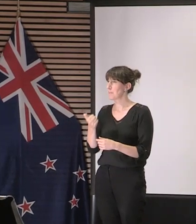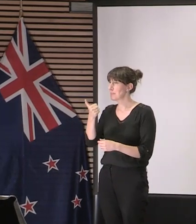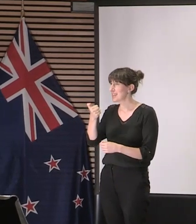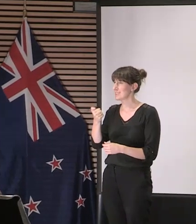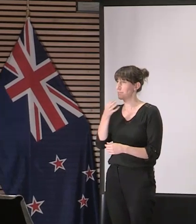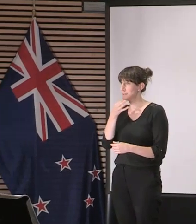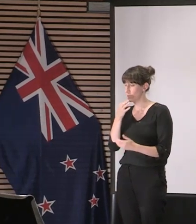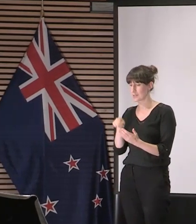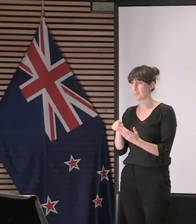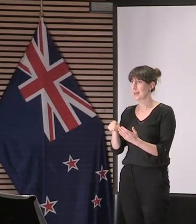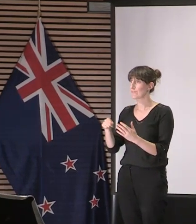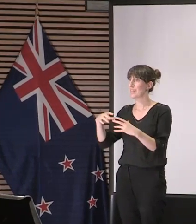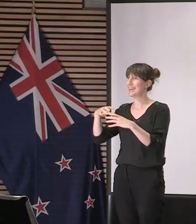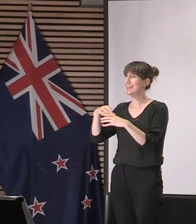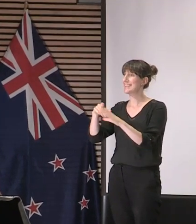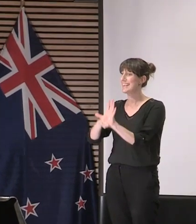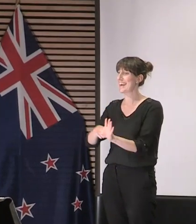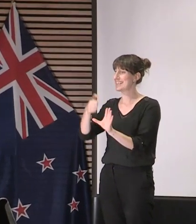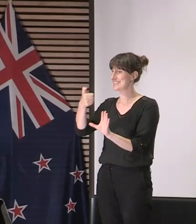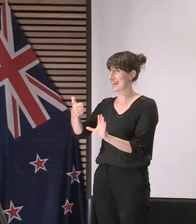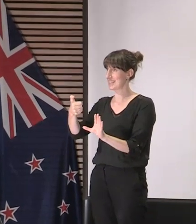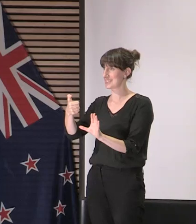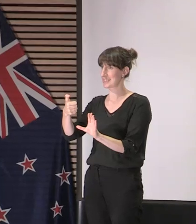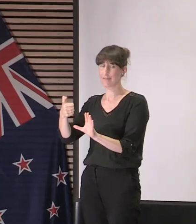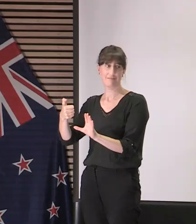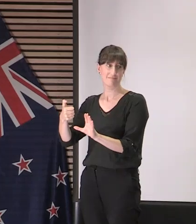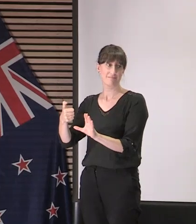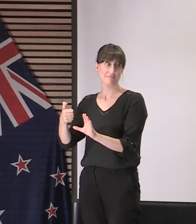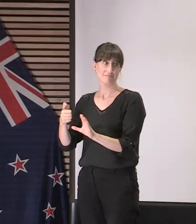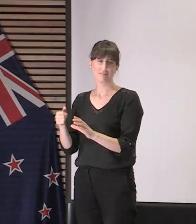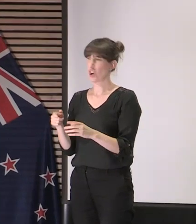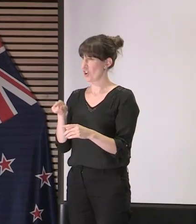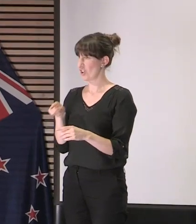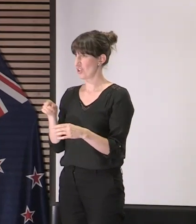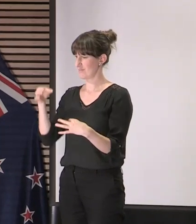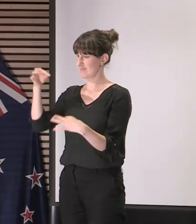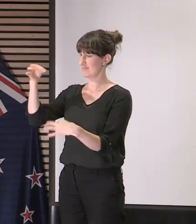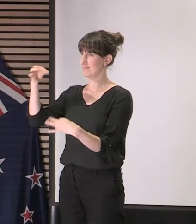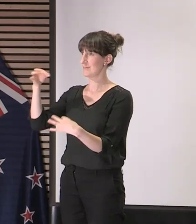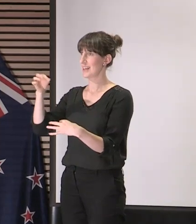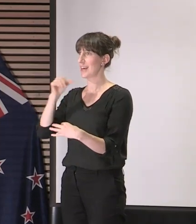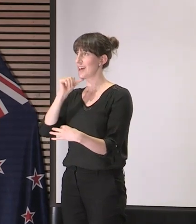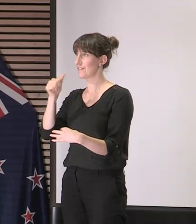in primary school, there's some pens and pencils and so on here. This one is end of